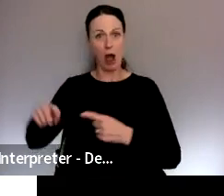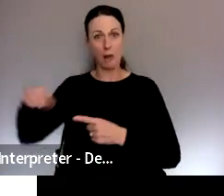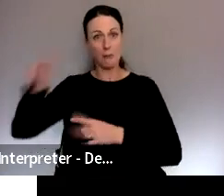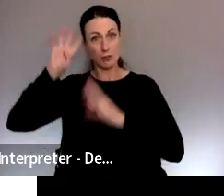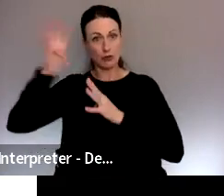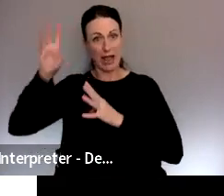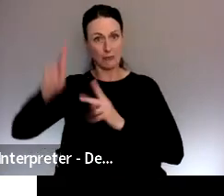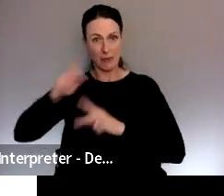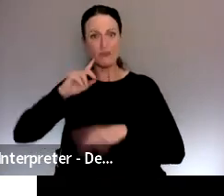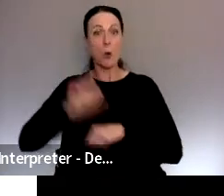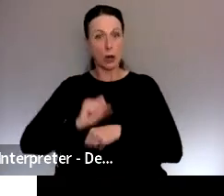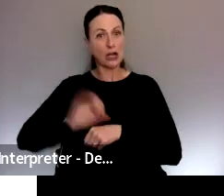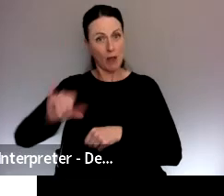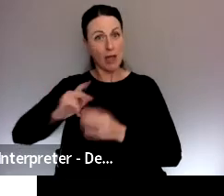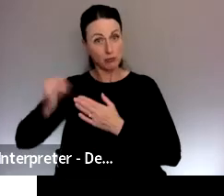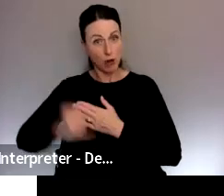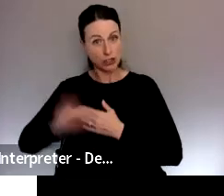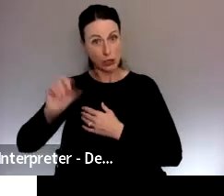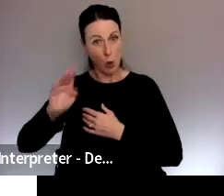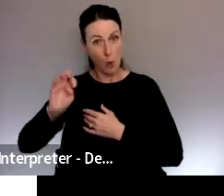working on the homestead project,